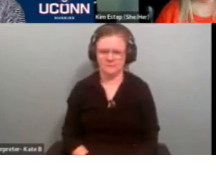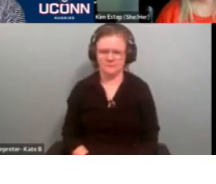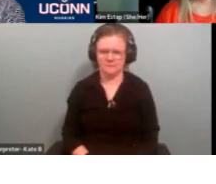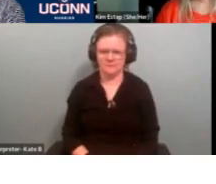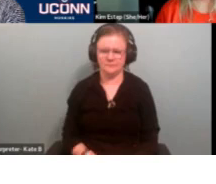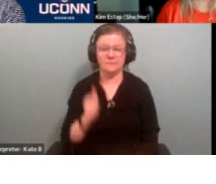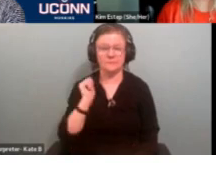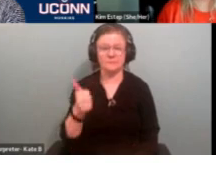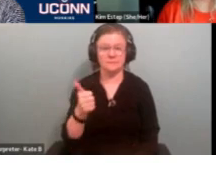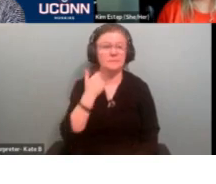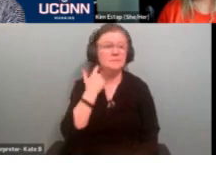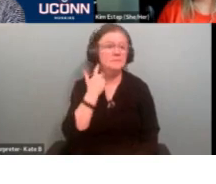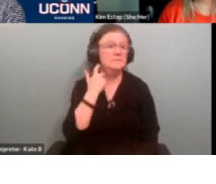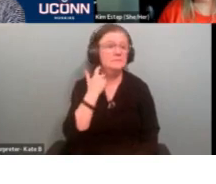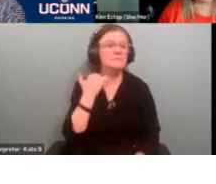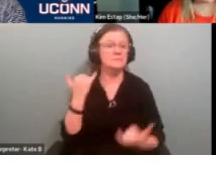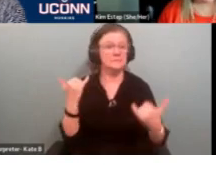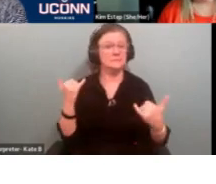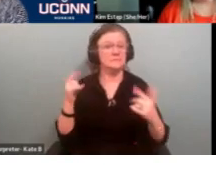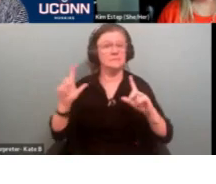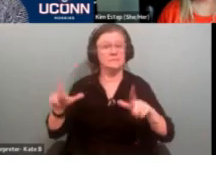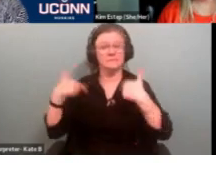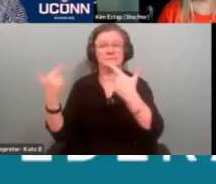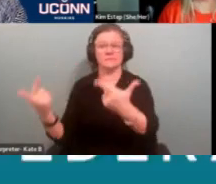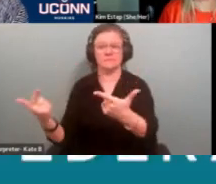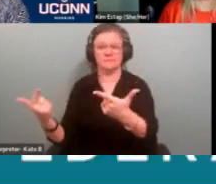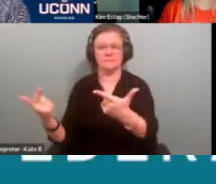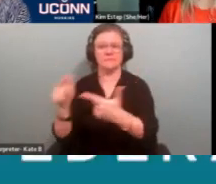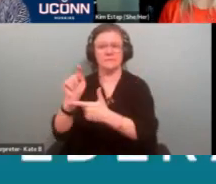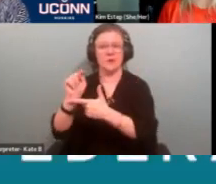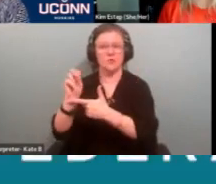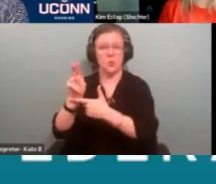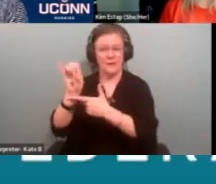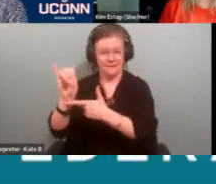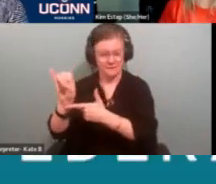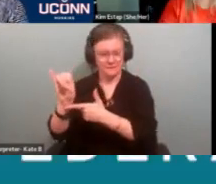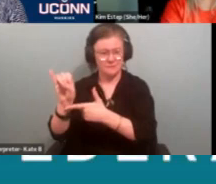Kim Estep: Great and now I think I'm going to turn it over to Toni who is going to tell us a